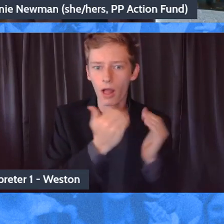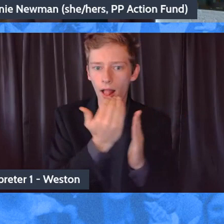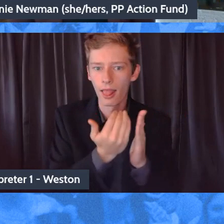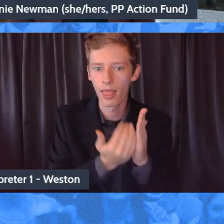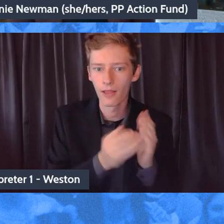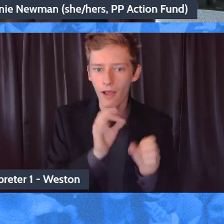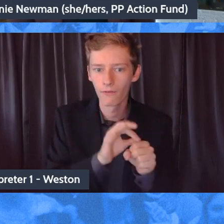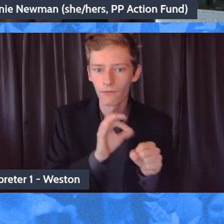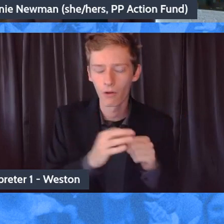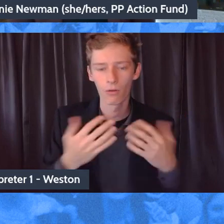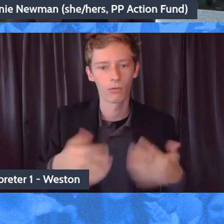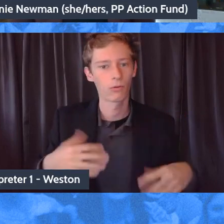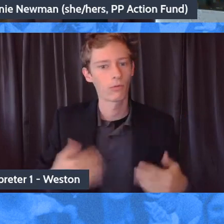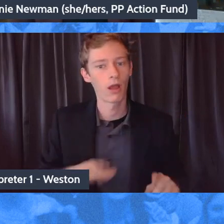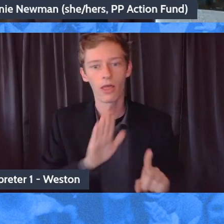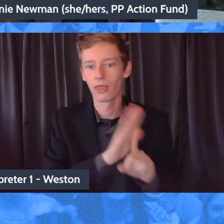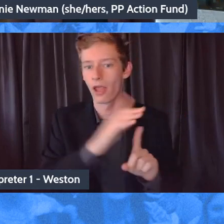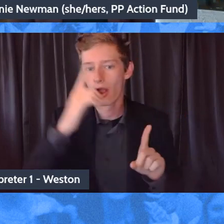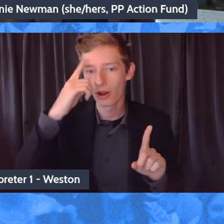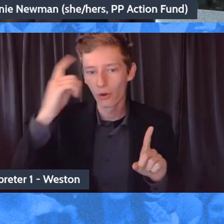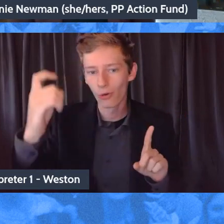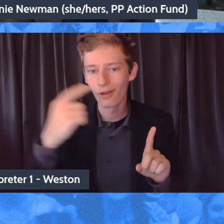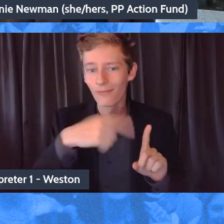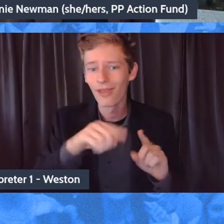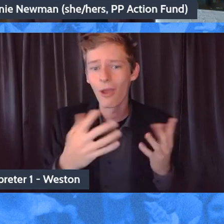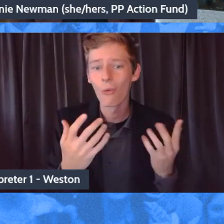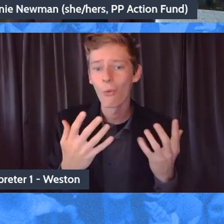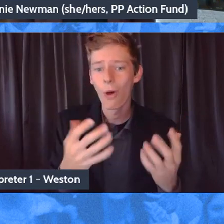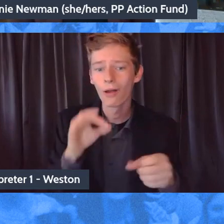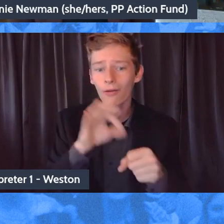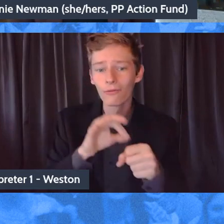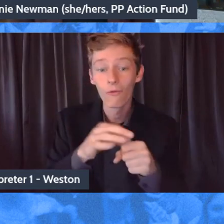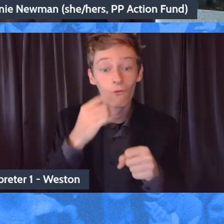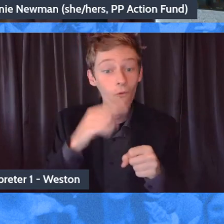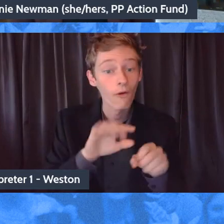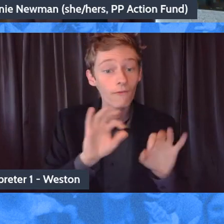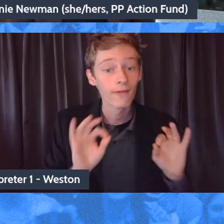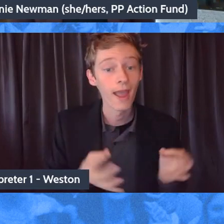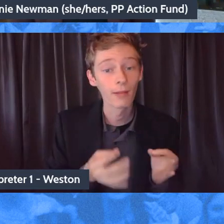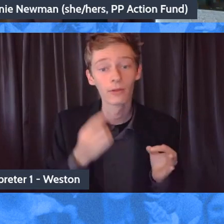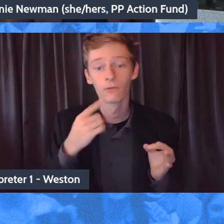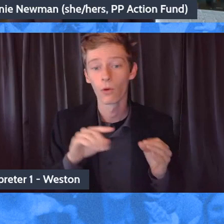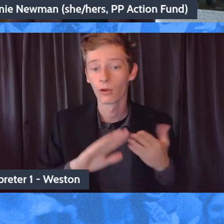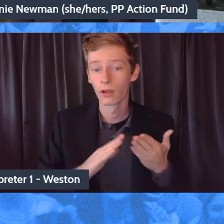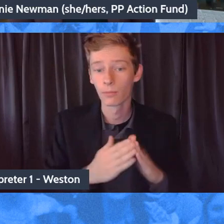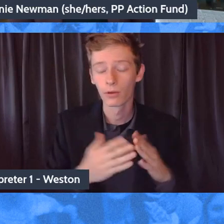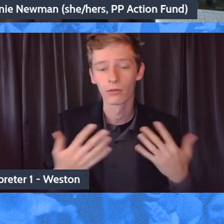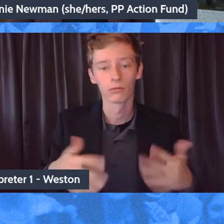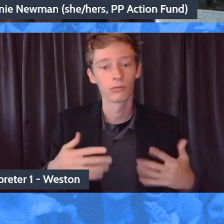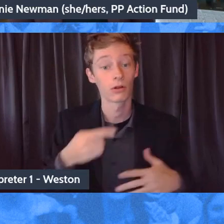They wanted to vote for a reason, for their families and their communities. And it's a privilege to have the opportunity to fight on their behalf.